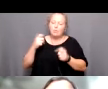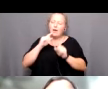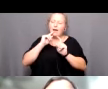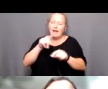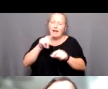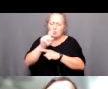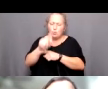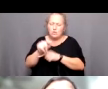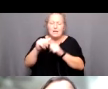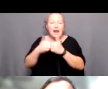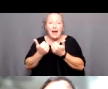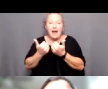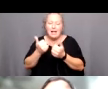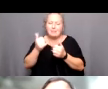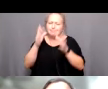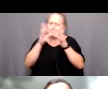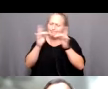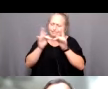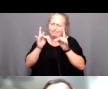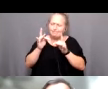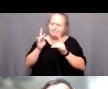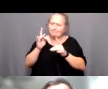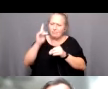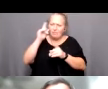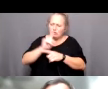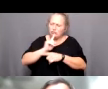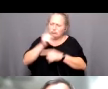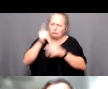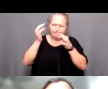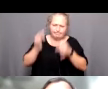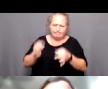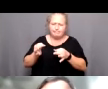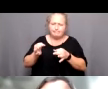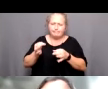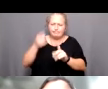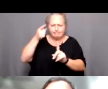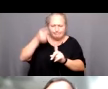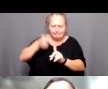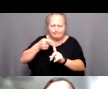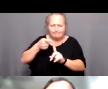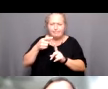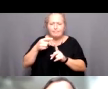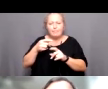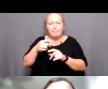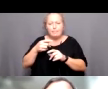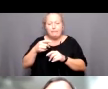stating affirmatively and very pointedly that at the heart of